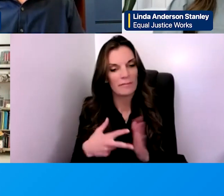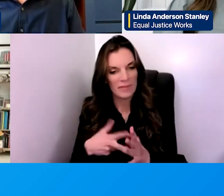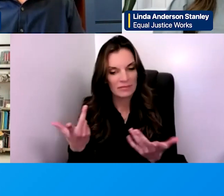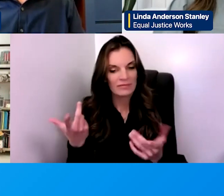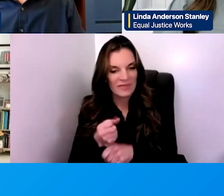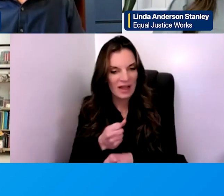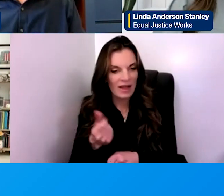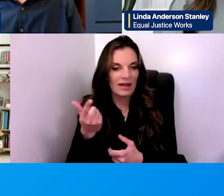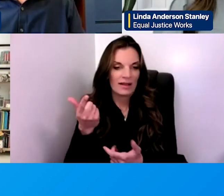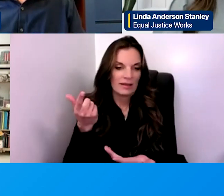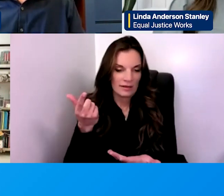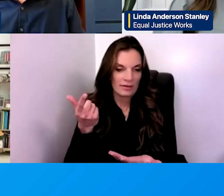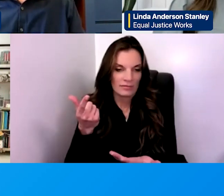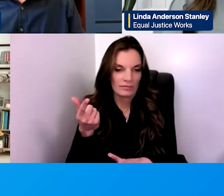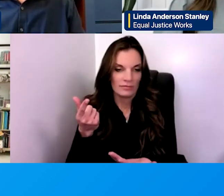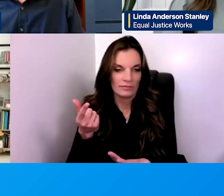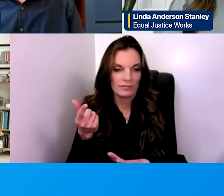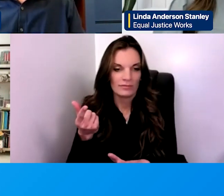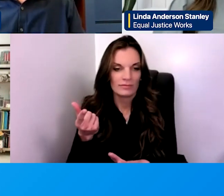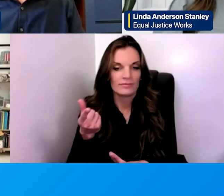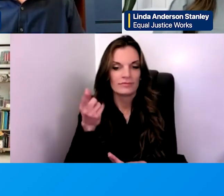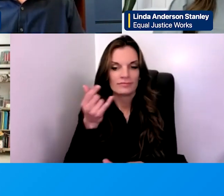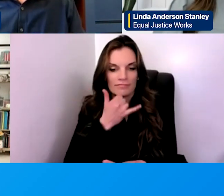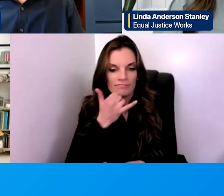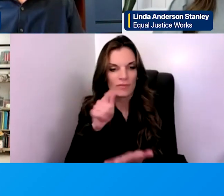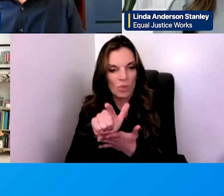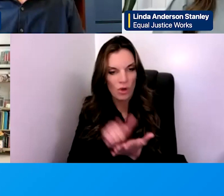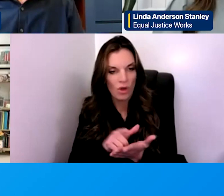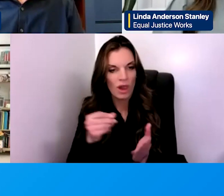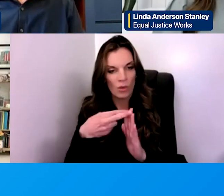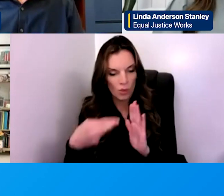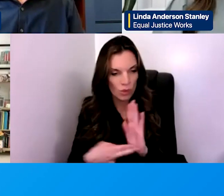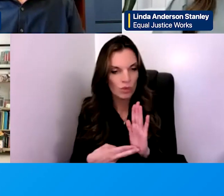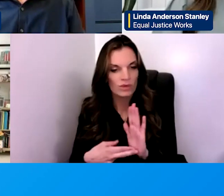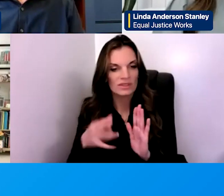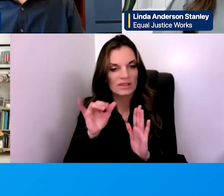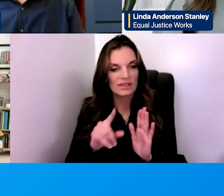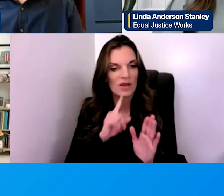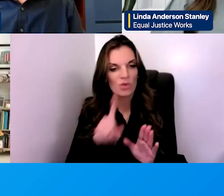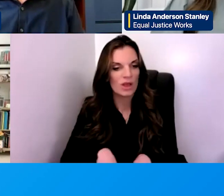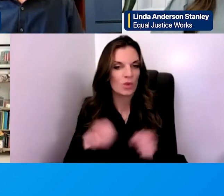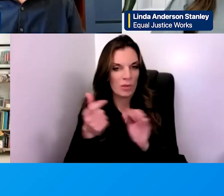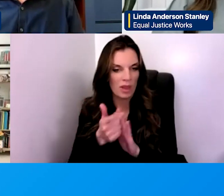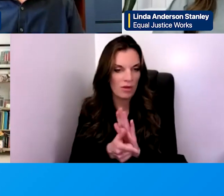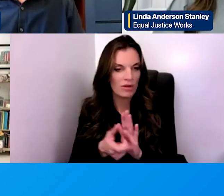of law rules that basically criminalize or sanction people,